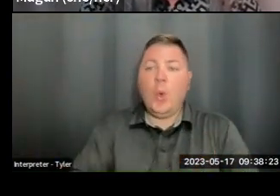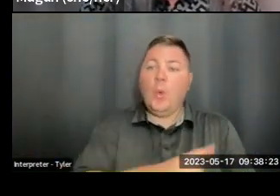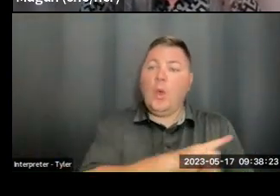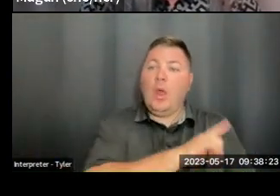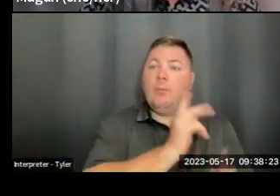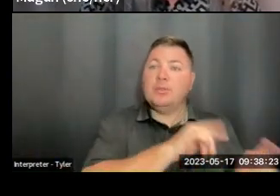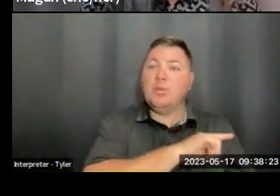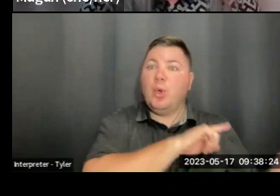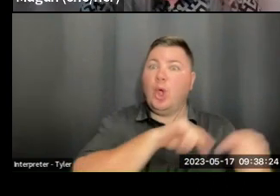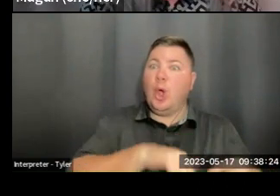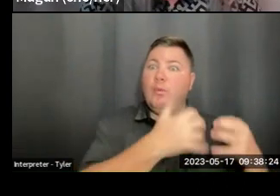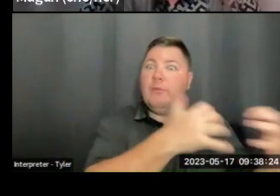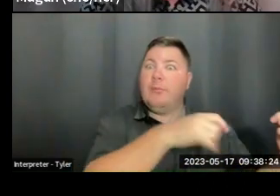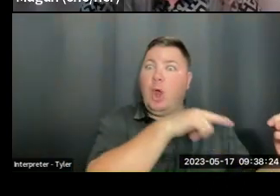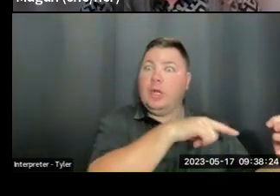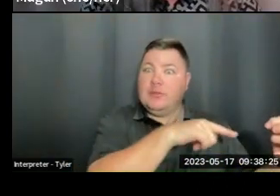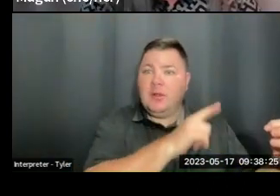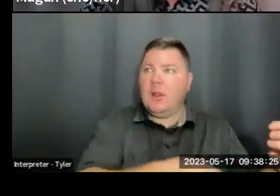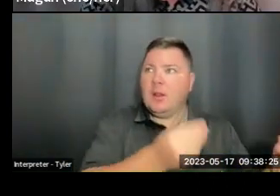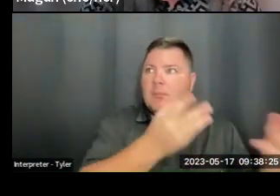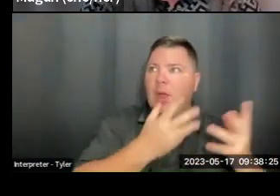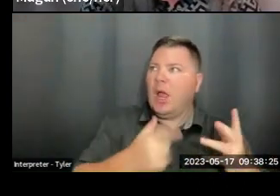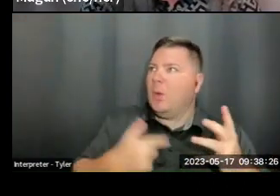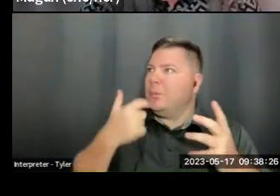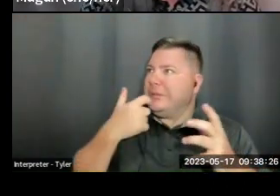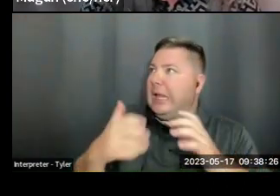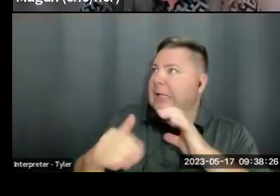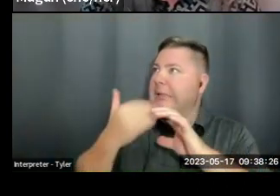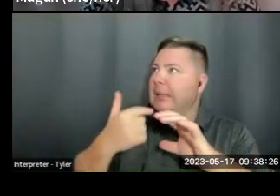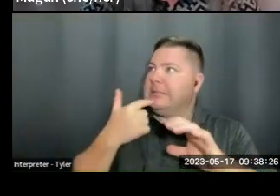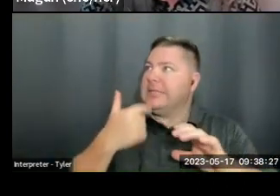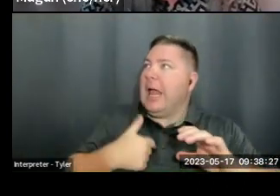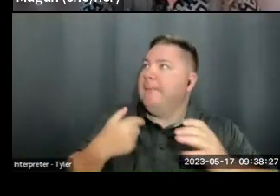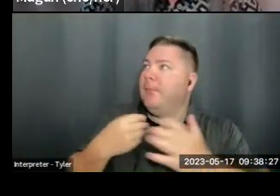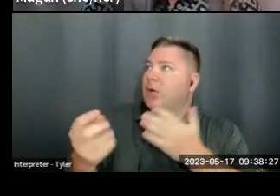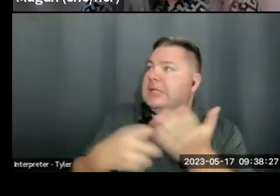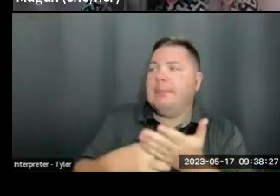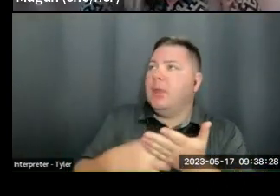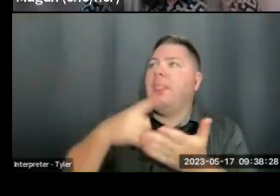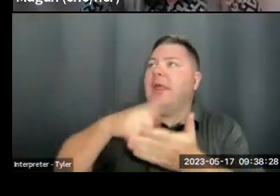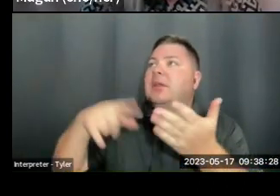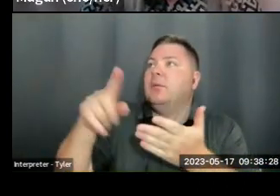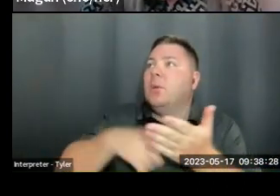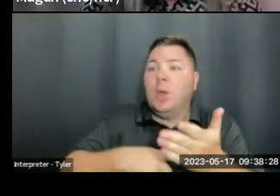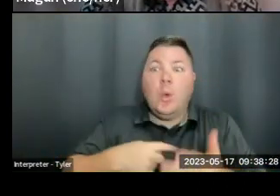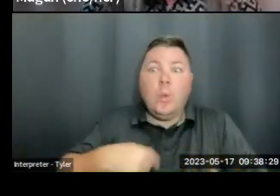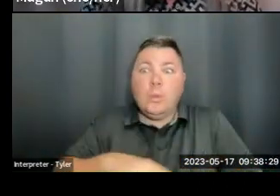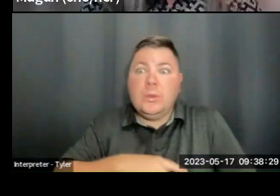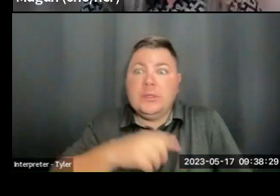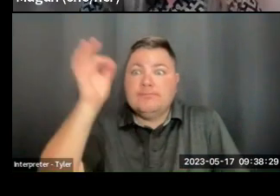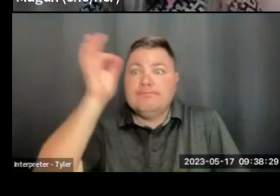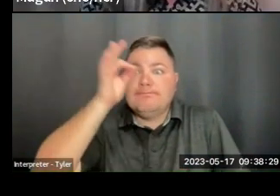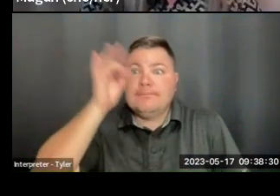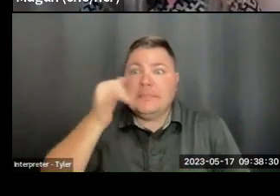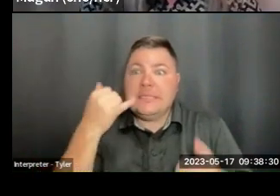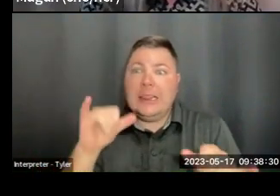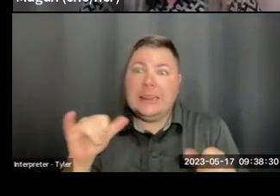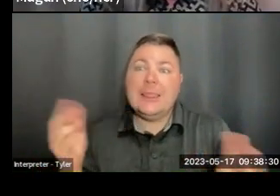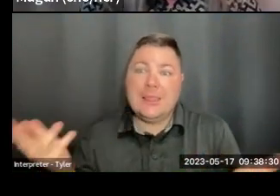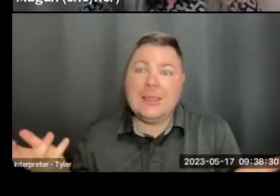getting ready to go there, or we have had patrons who have called us and say,